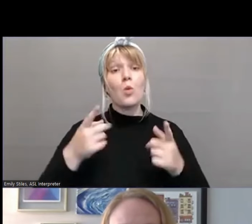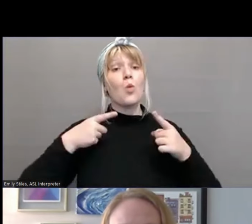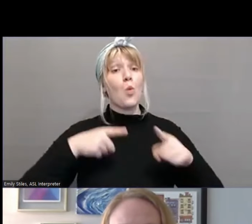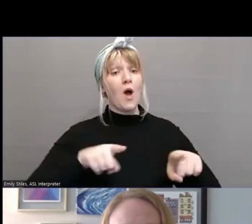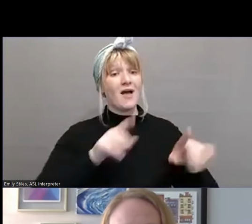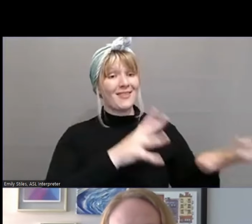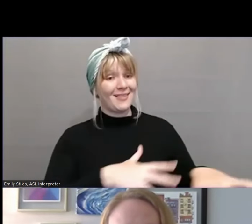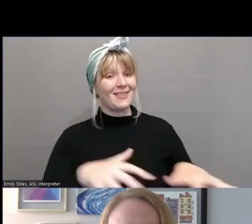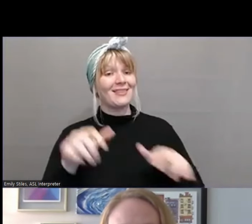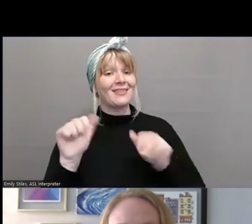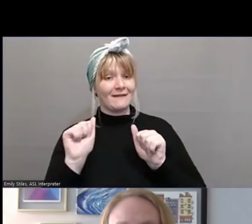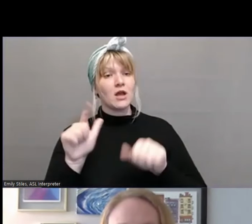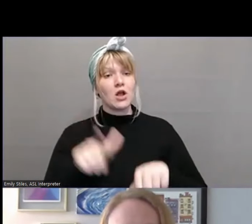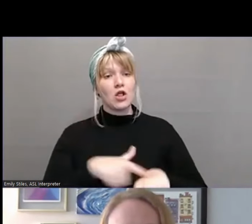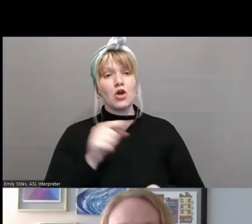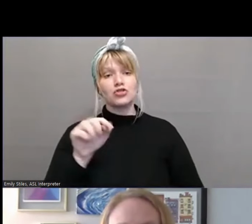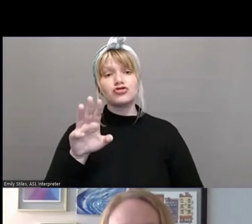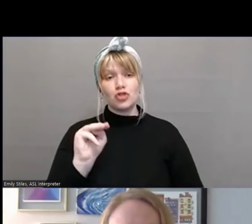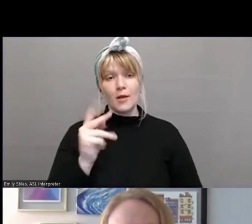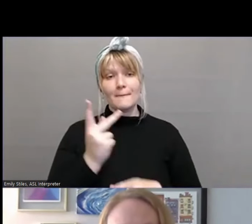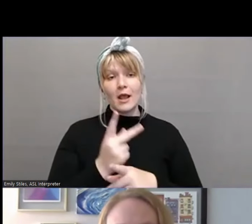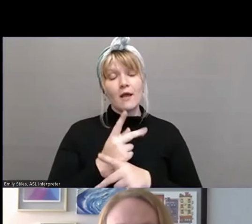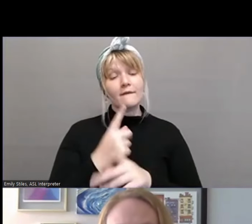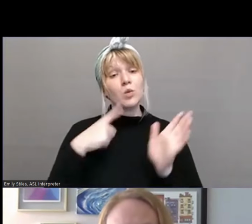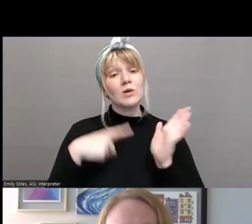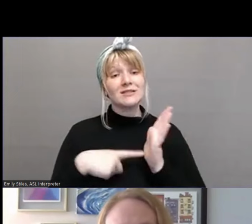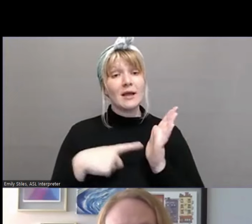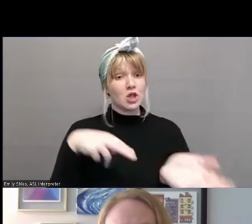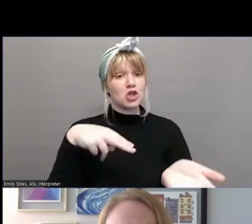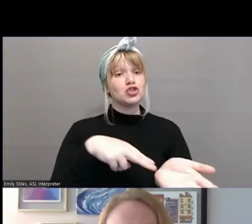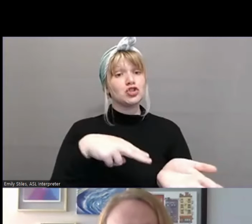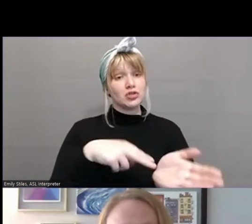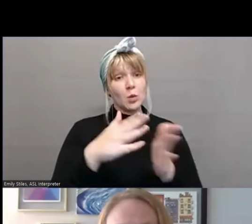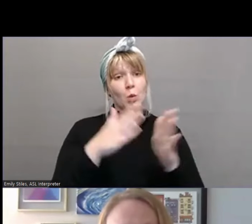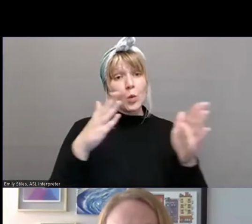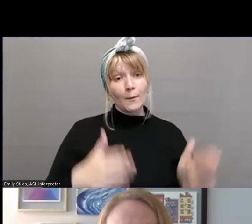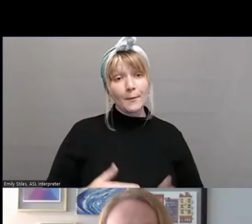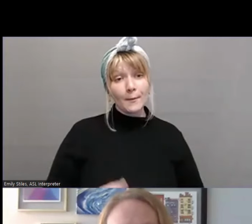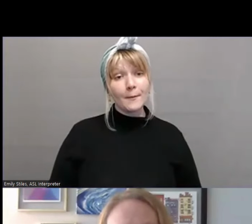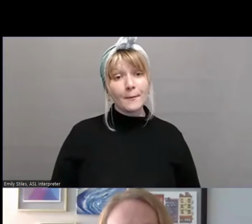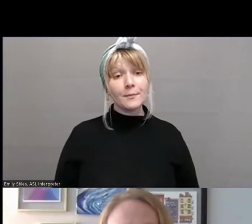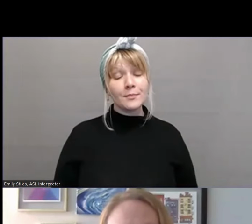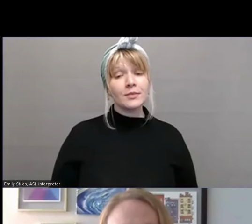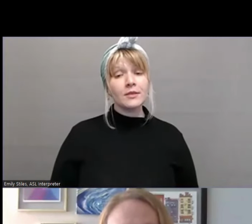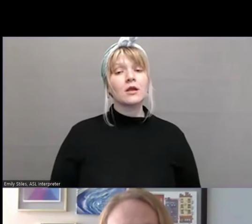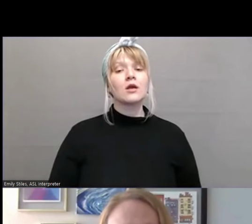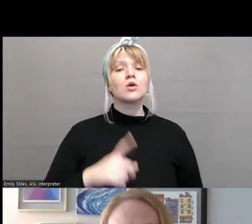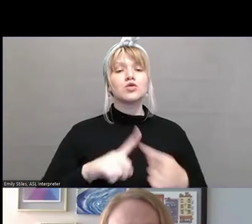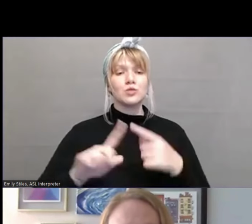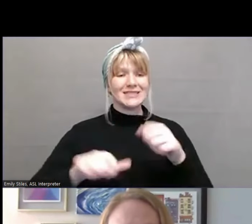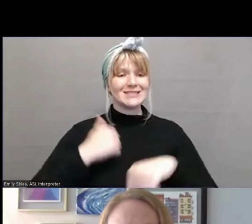from like a skilled nursing setting to set up a successful discharge to make sure all